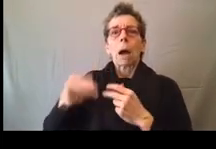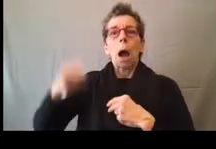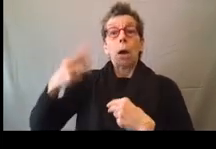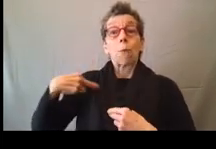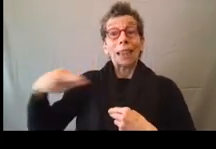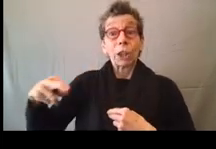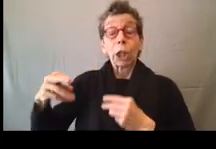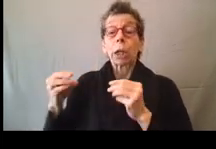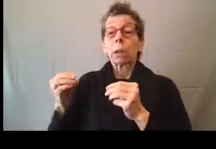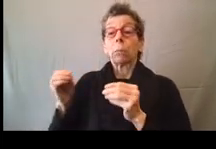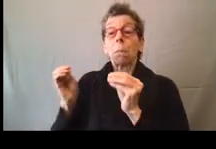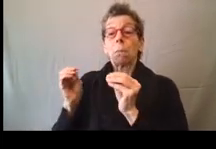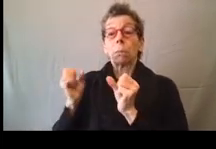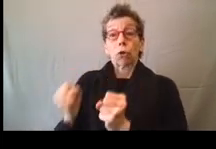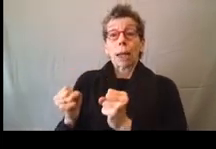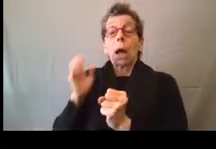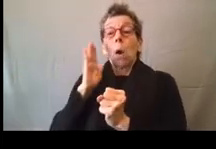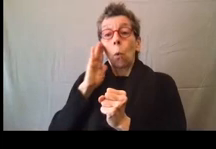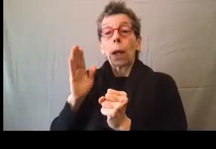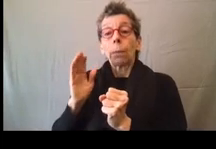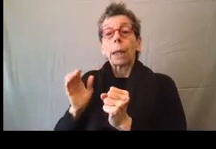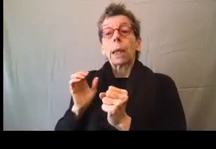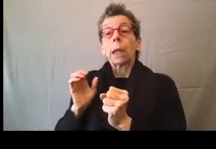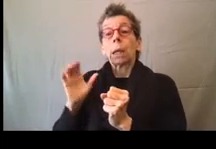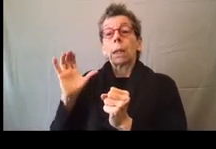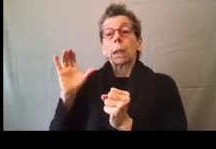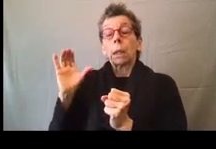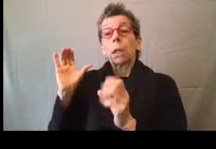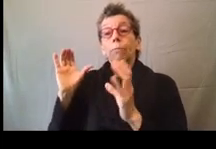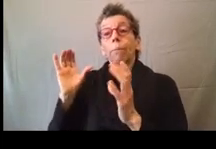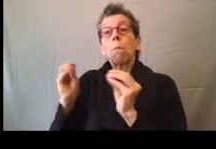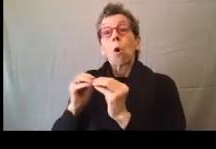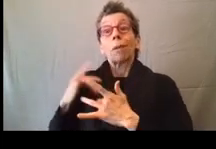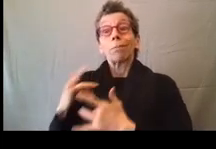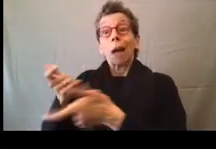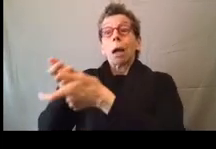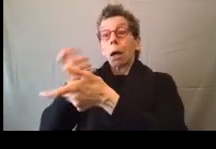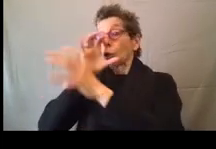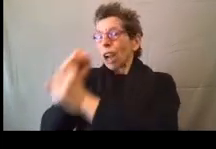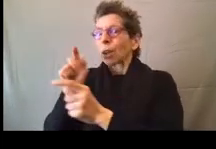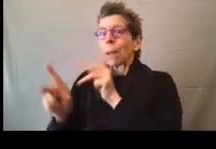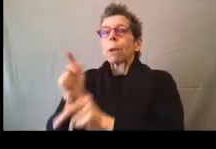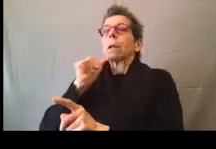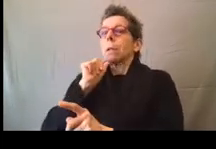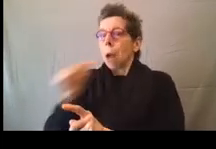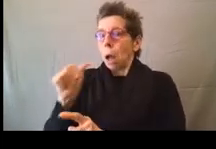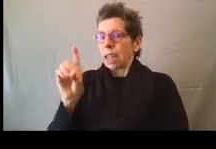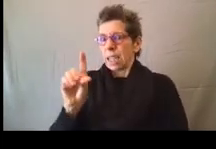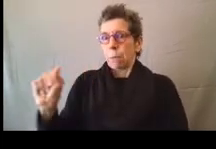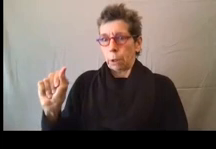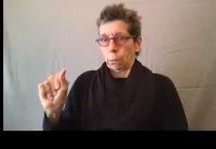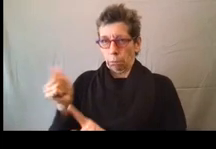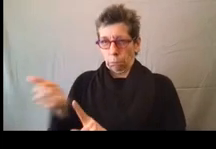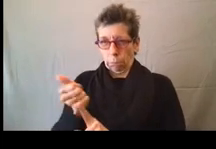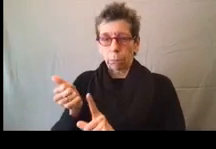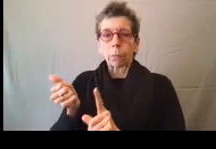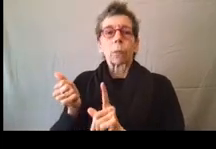preferences for individuals without disabilities. In the data we collected over 300 individuals